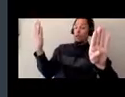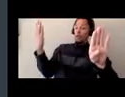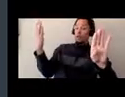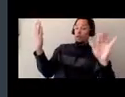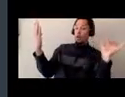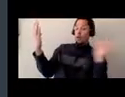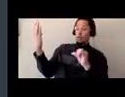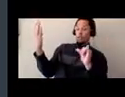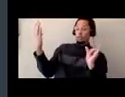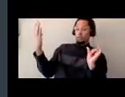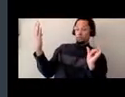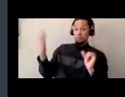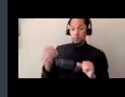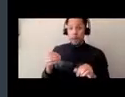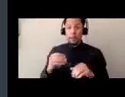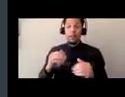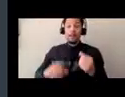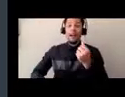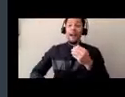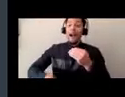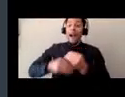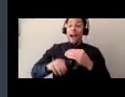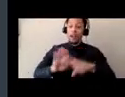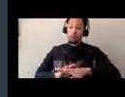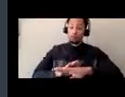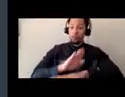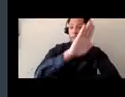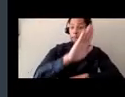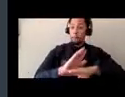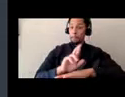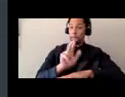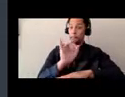We can lower the bar for people entering.